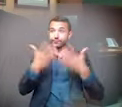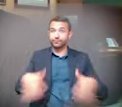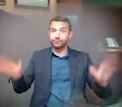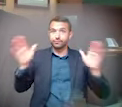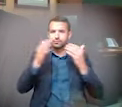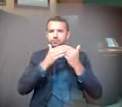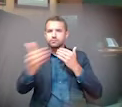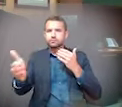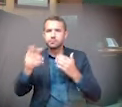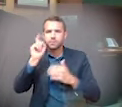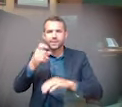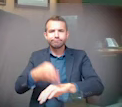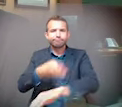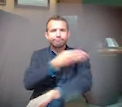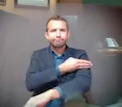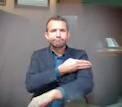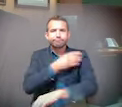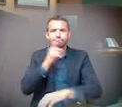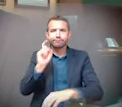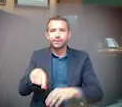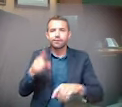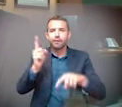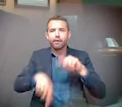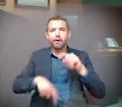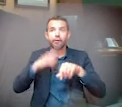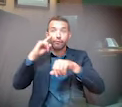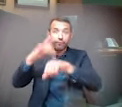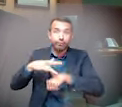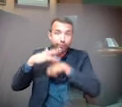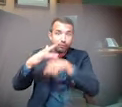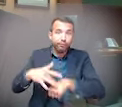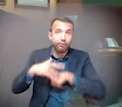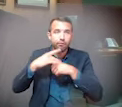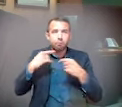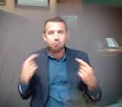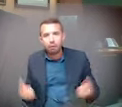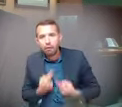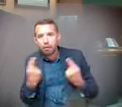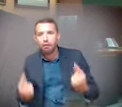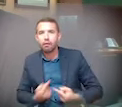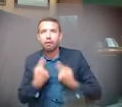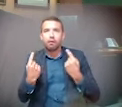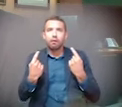Because if we sit back and only really focus on the pain and the inconvenience, it